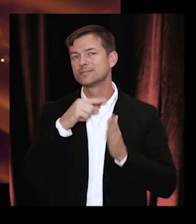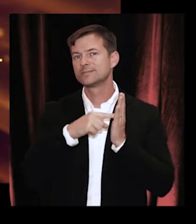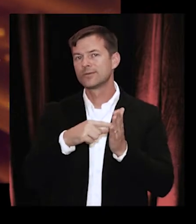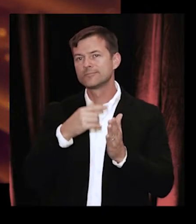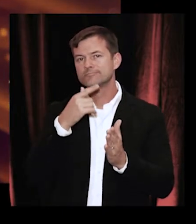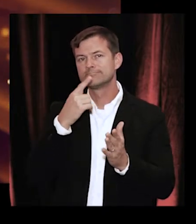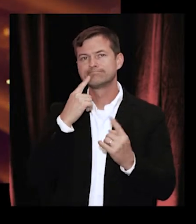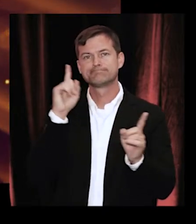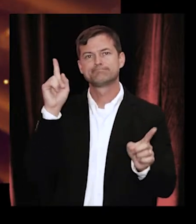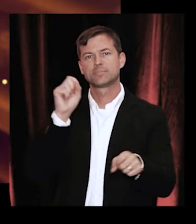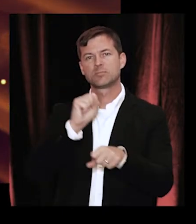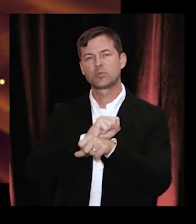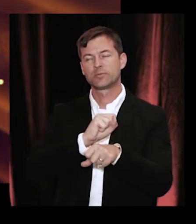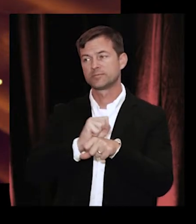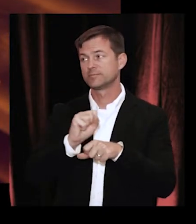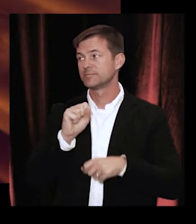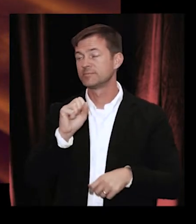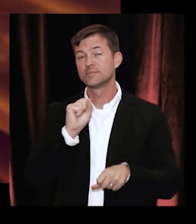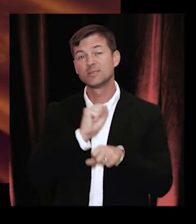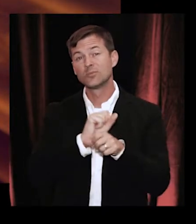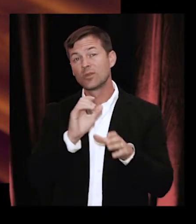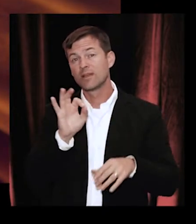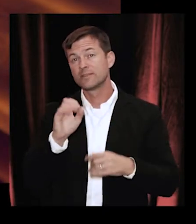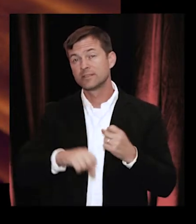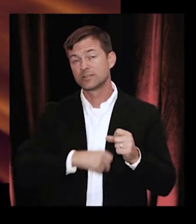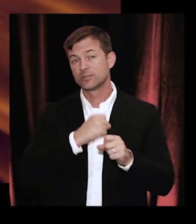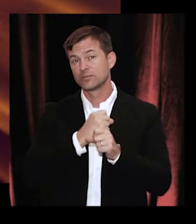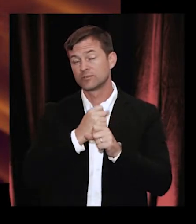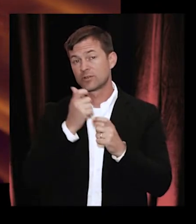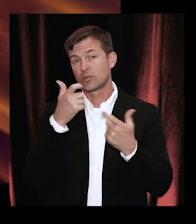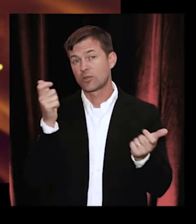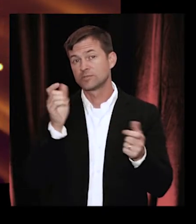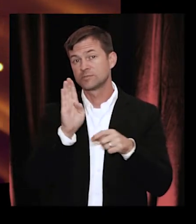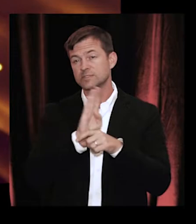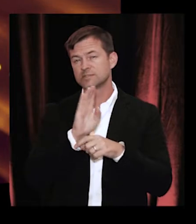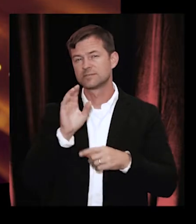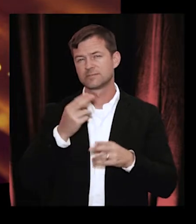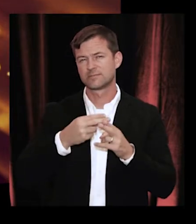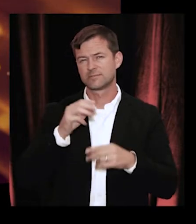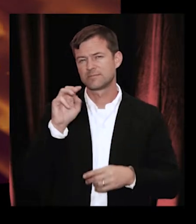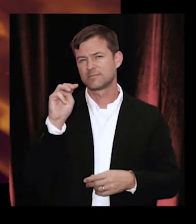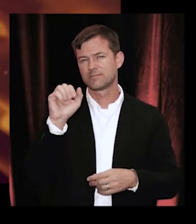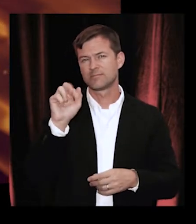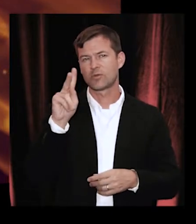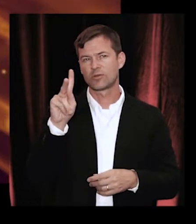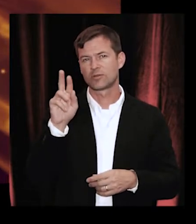The 2022 Employee of the Year for a large business is Mark Robertson of Gadsden, Alabama.